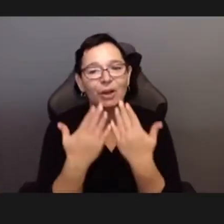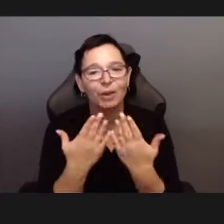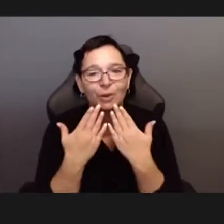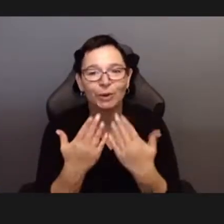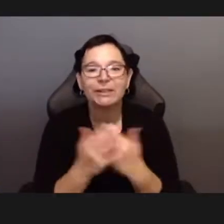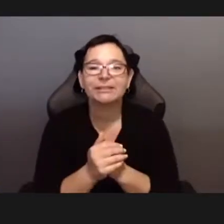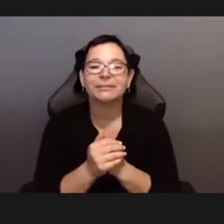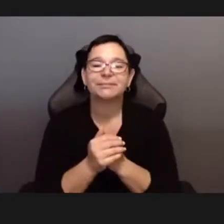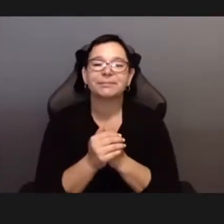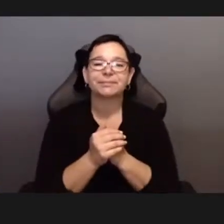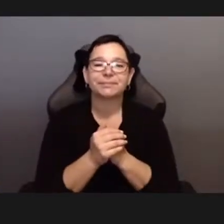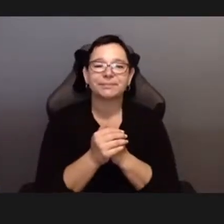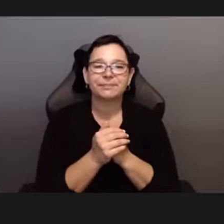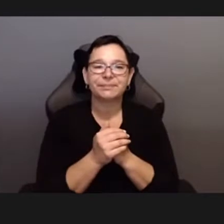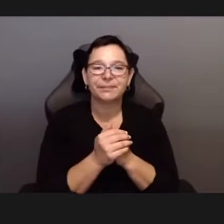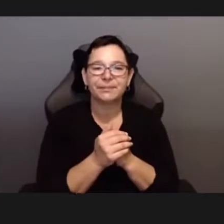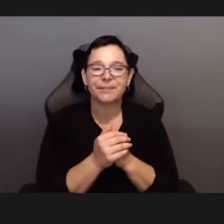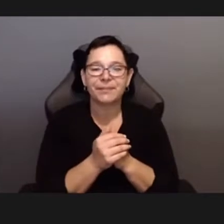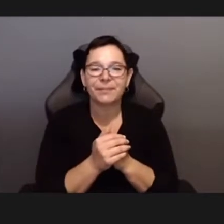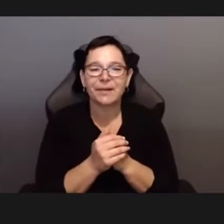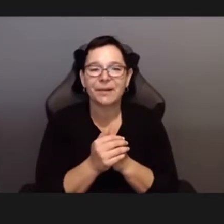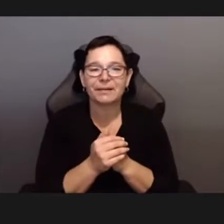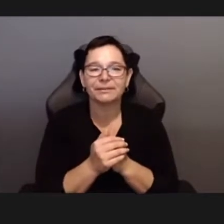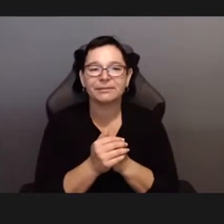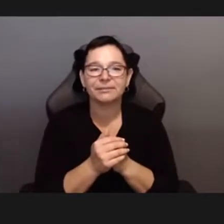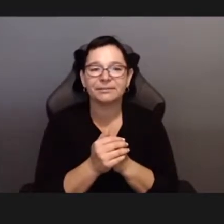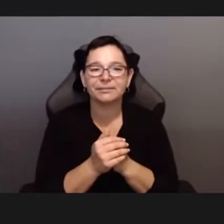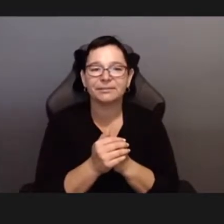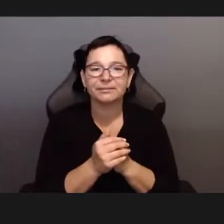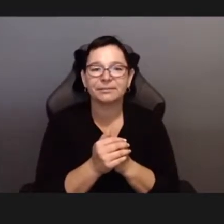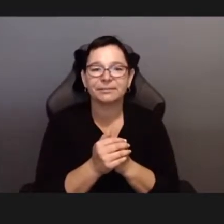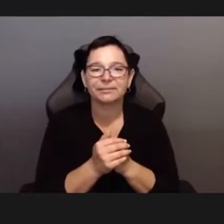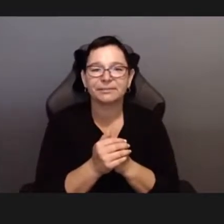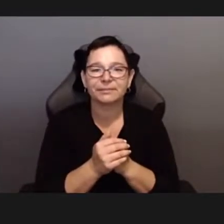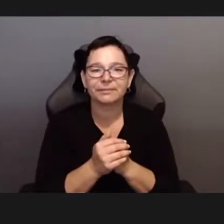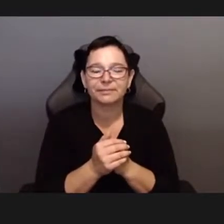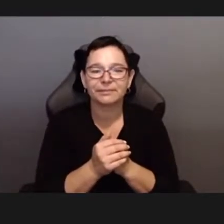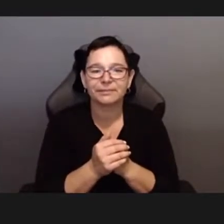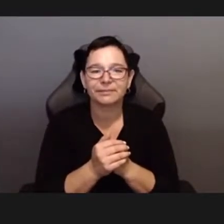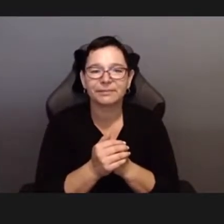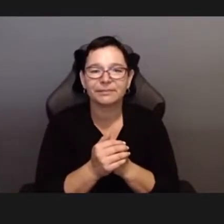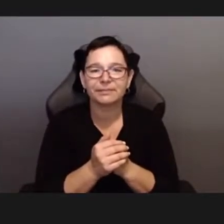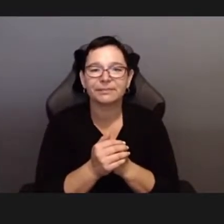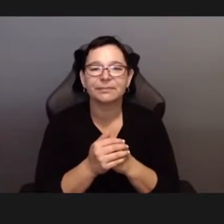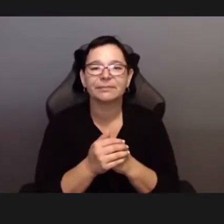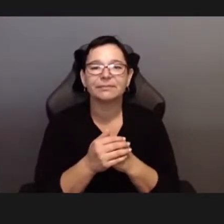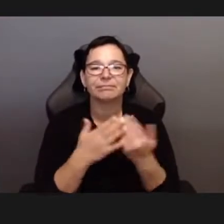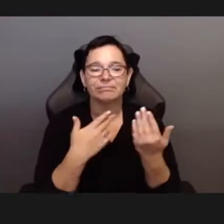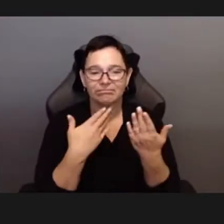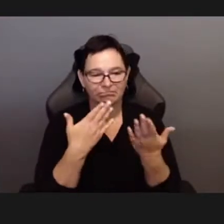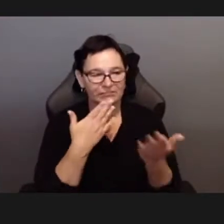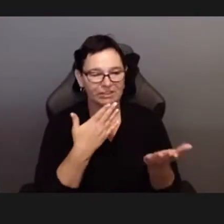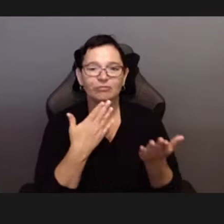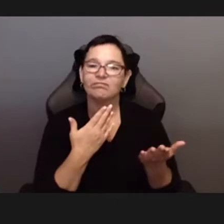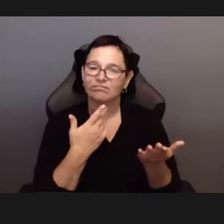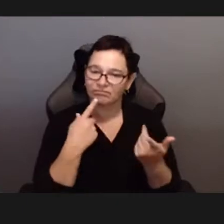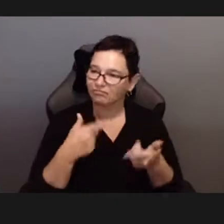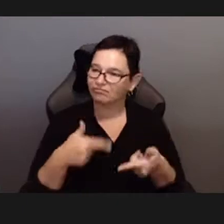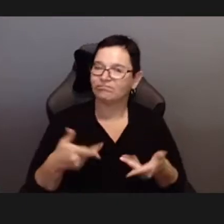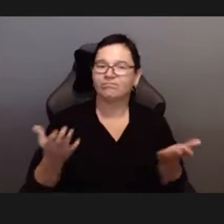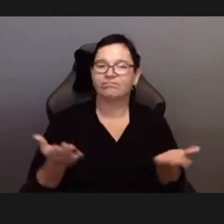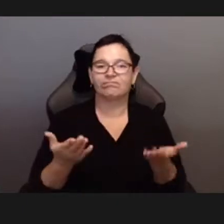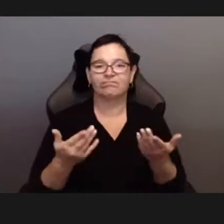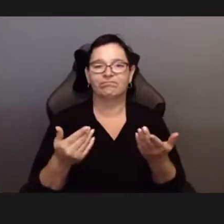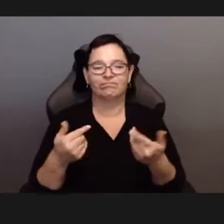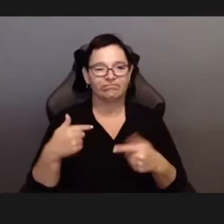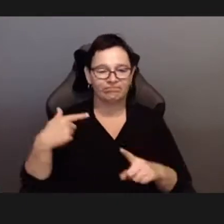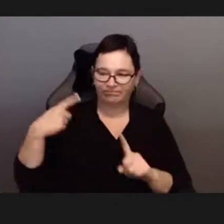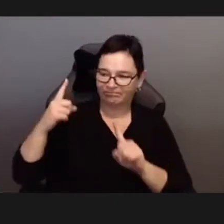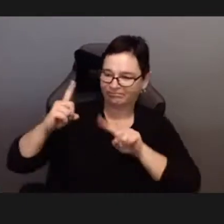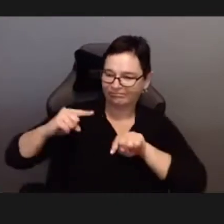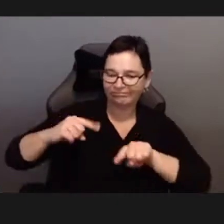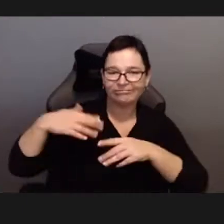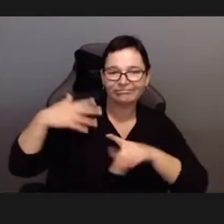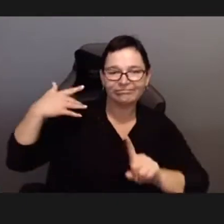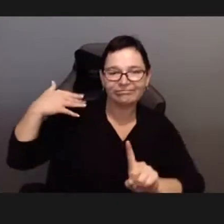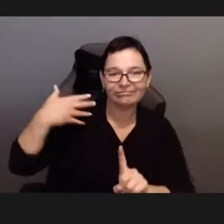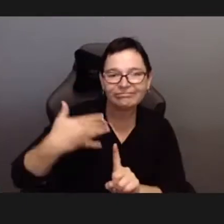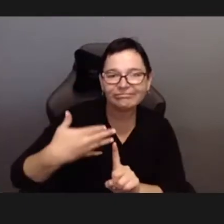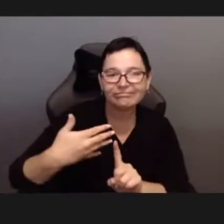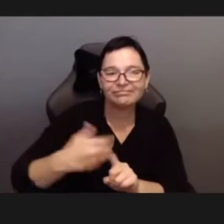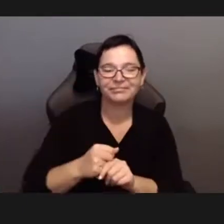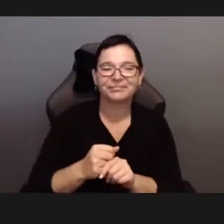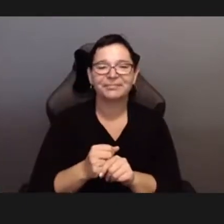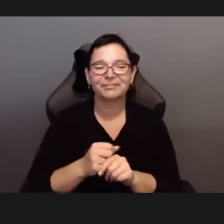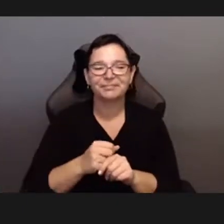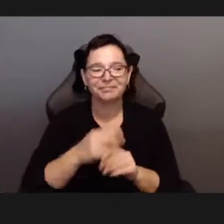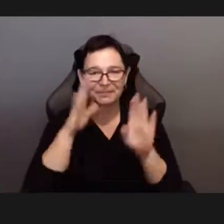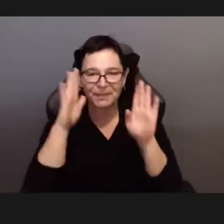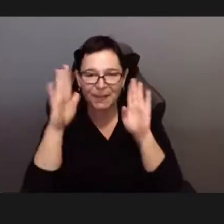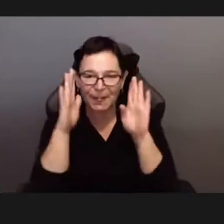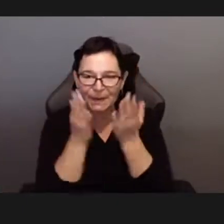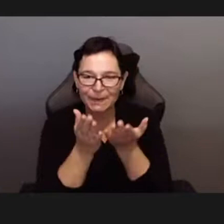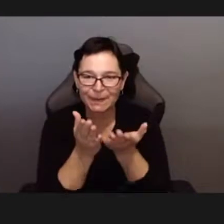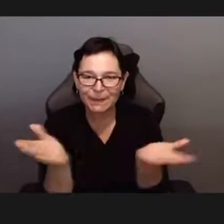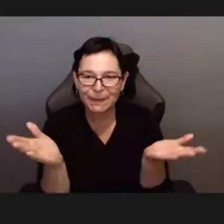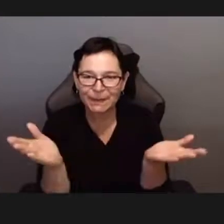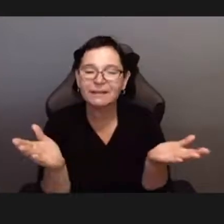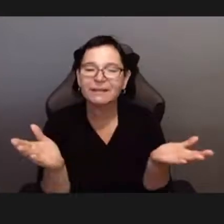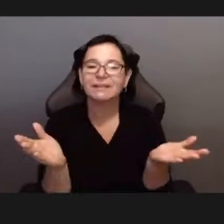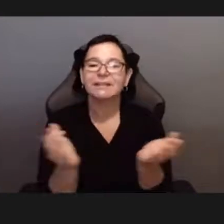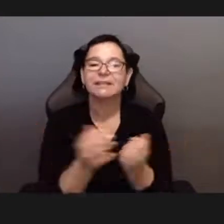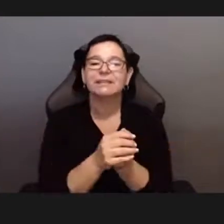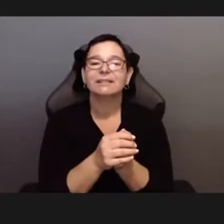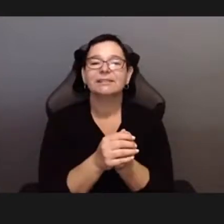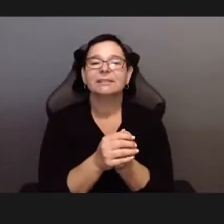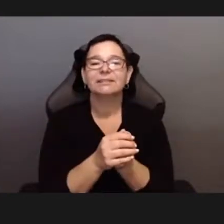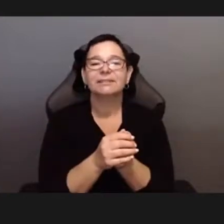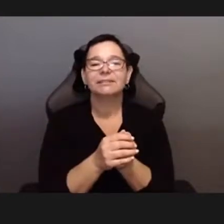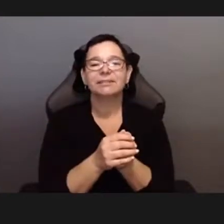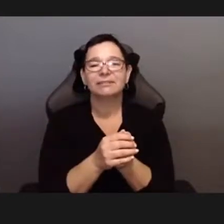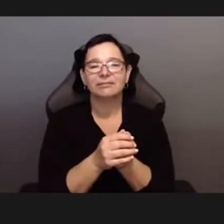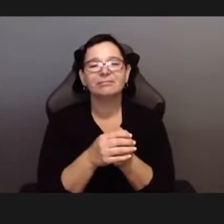Now I’ll turn it to you.